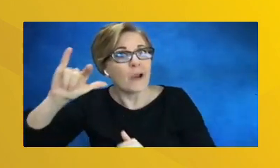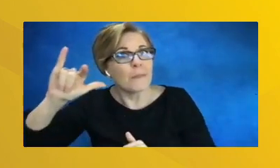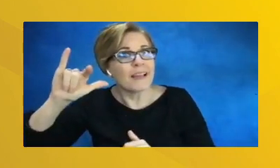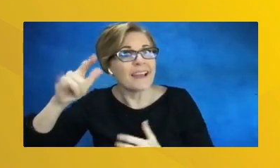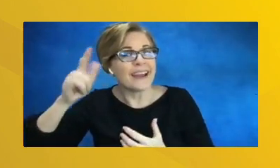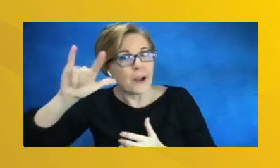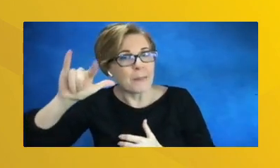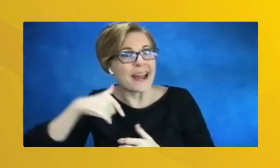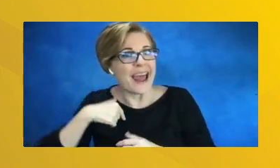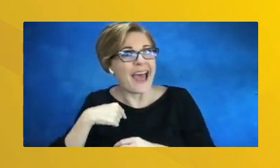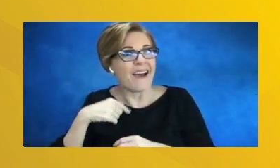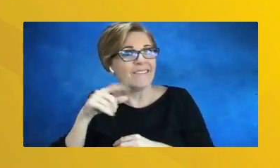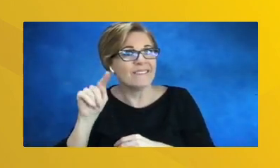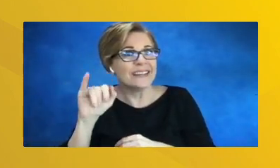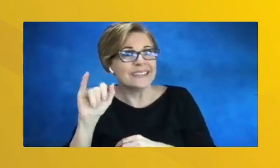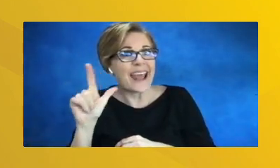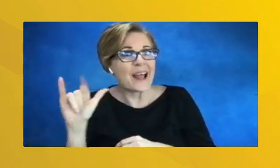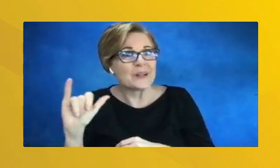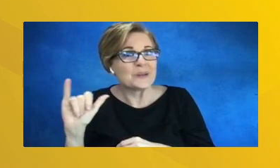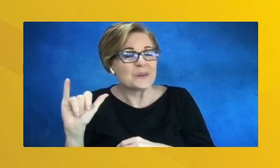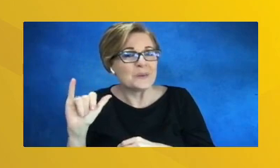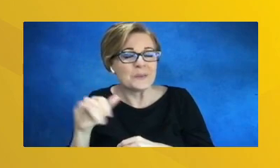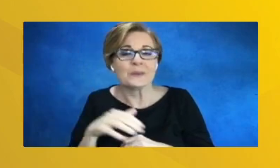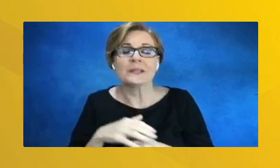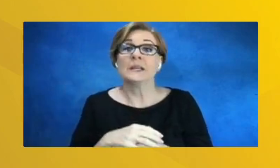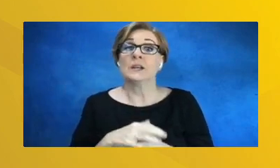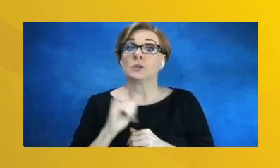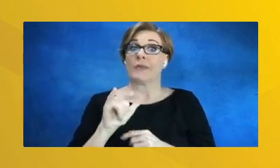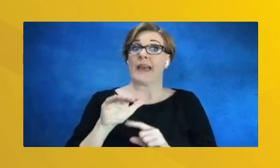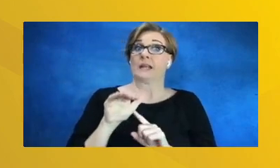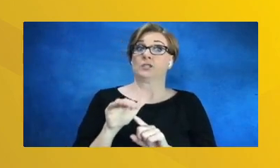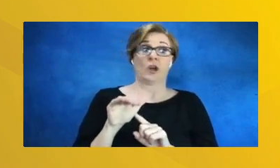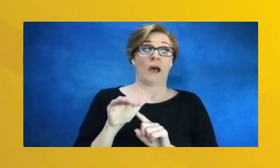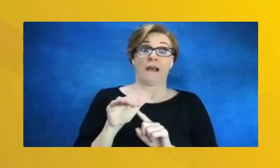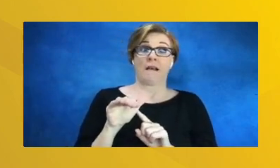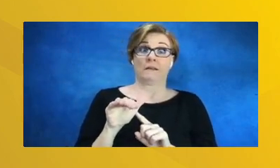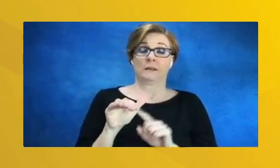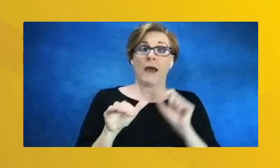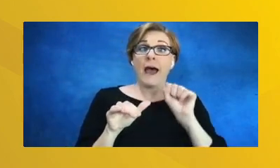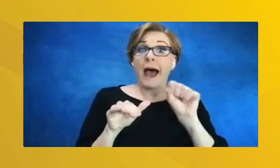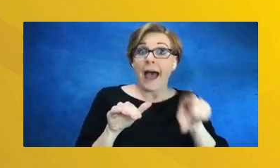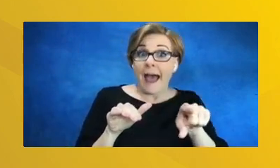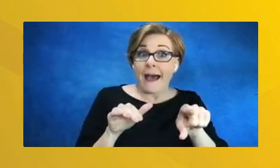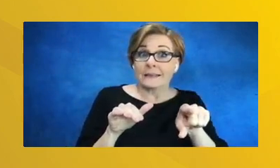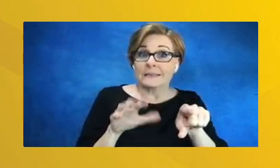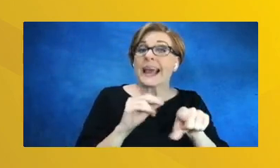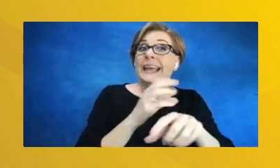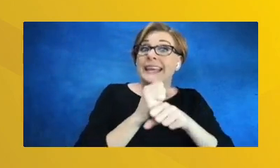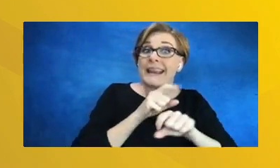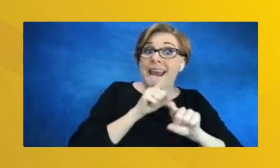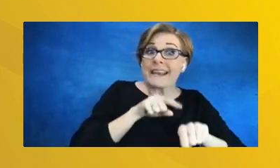So not only is that child who asked that question getting the answer, but they're also deepening